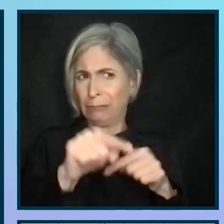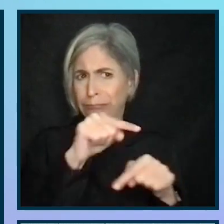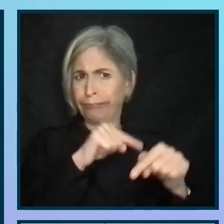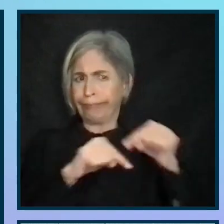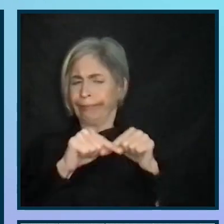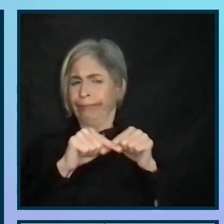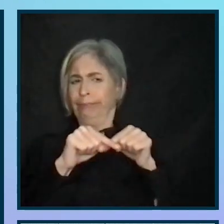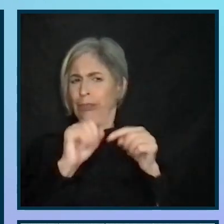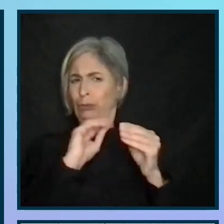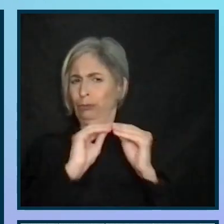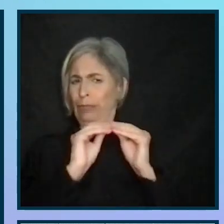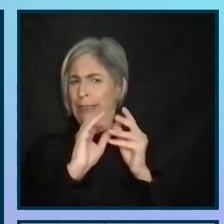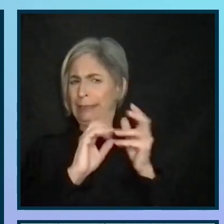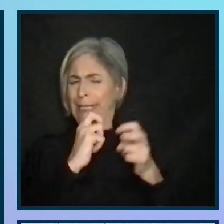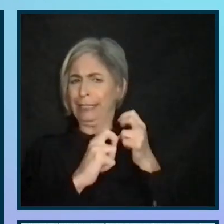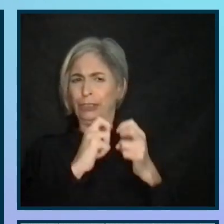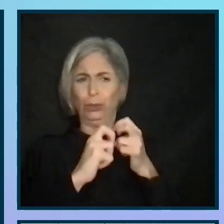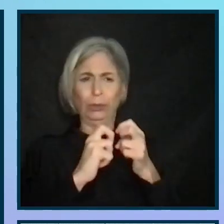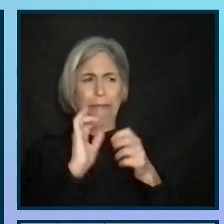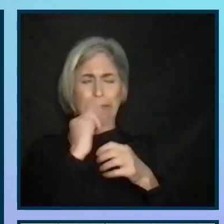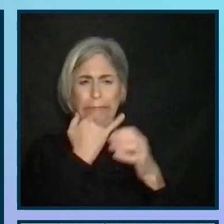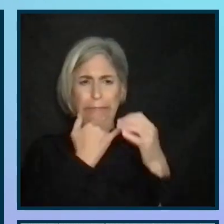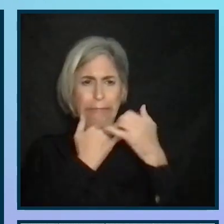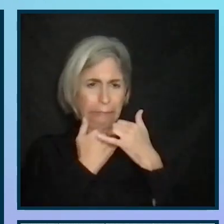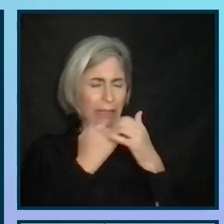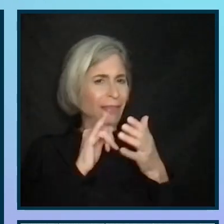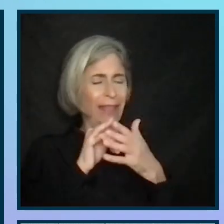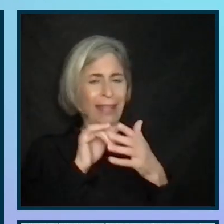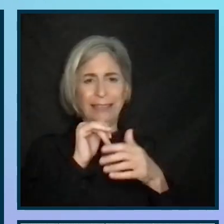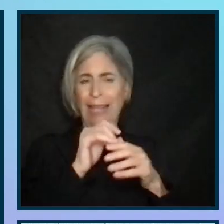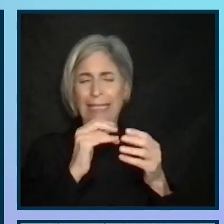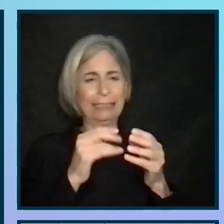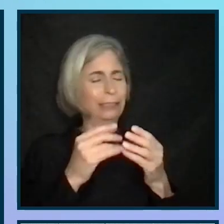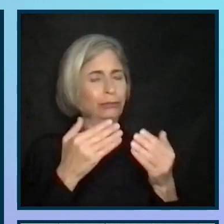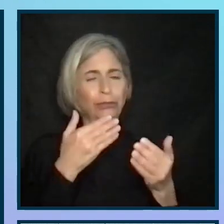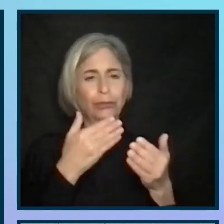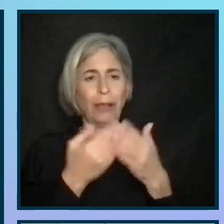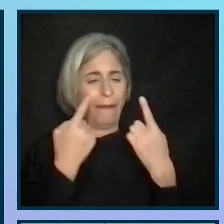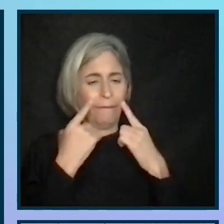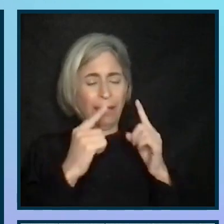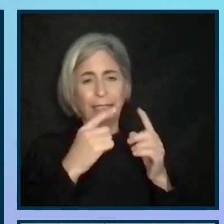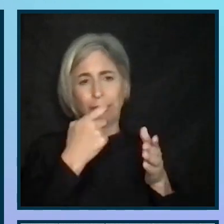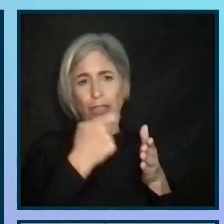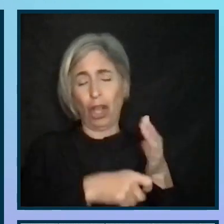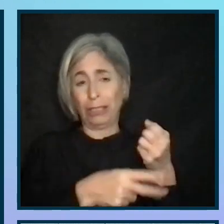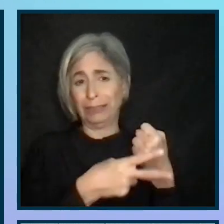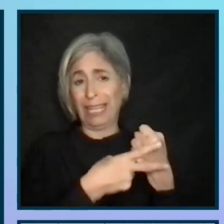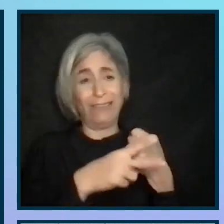to remediate those issues. This of course, is not efficient or cost effective, but it's often necessary